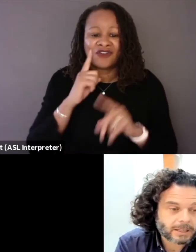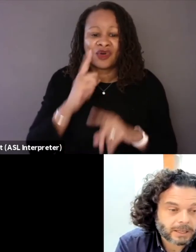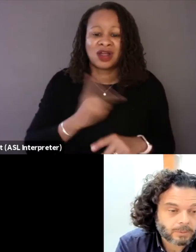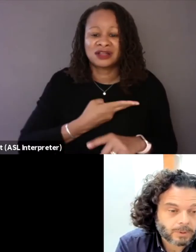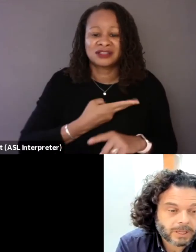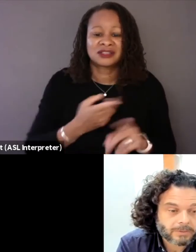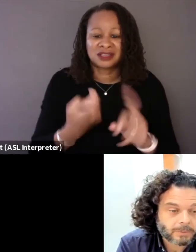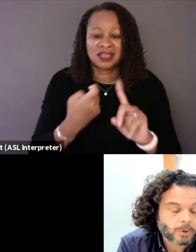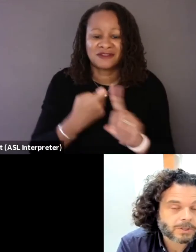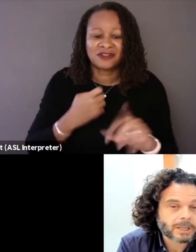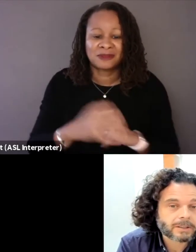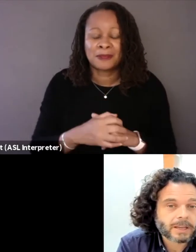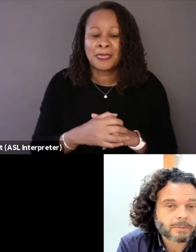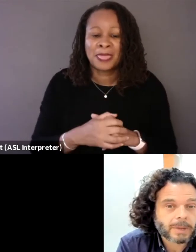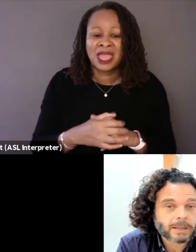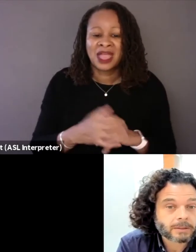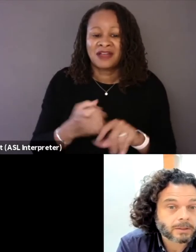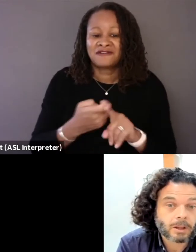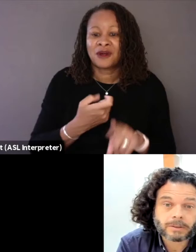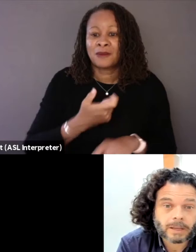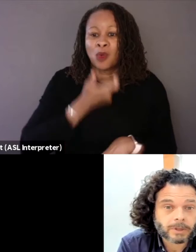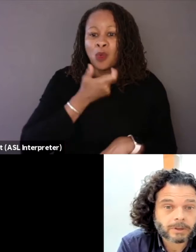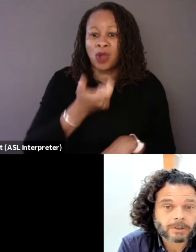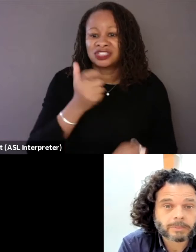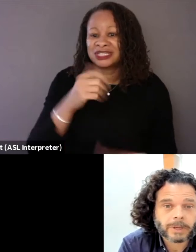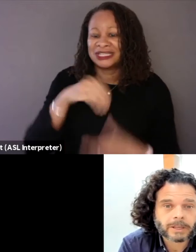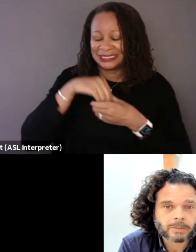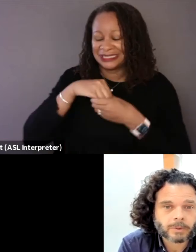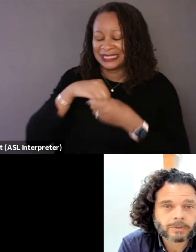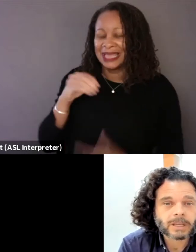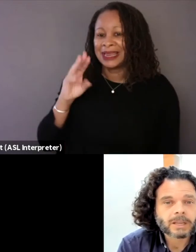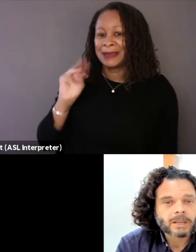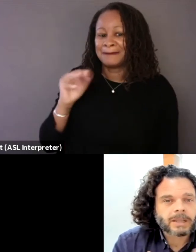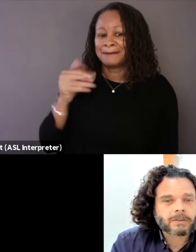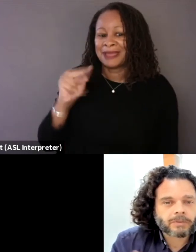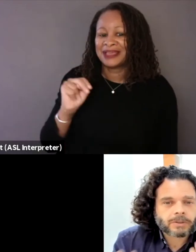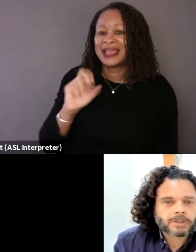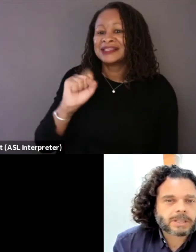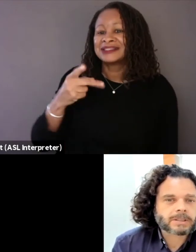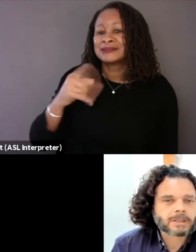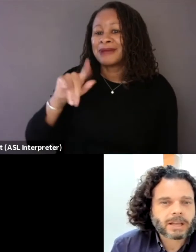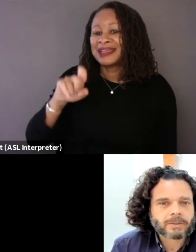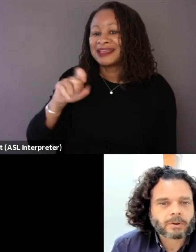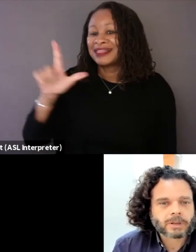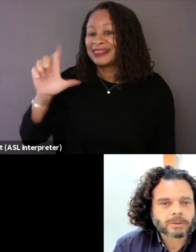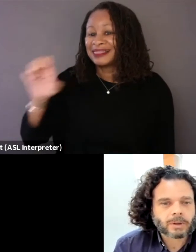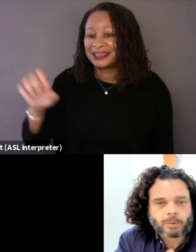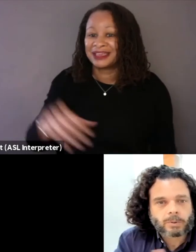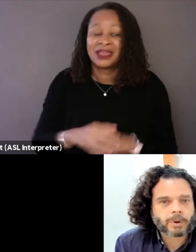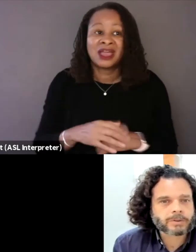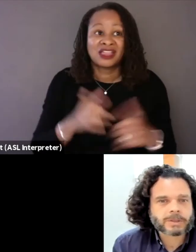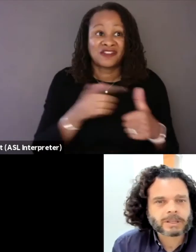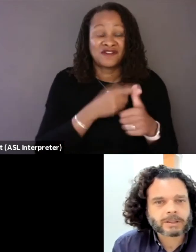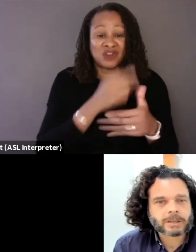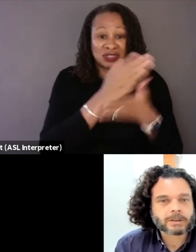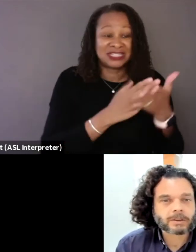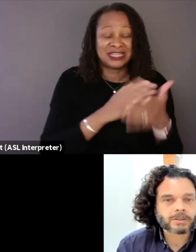like, we came from watching Inside Man a long time ago, the Spike Lee Oh. And the first scene is Clive Owen, I mean we were both sitting in the theater and just